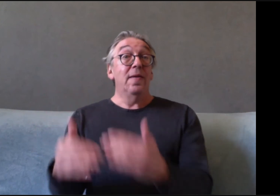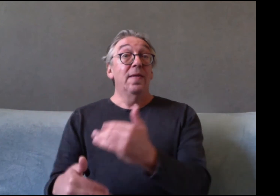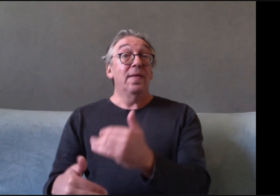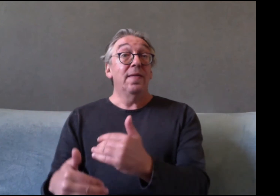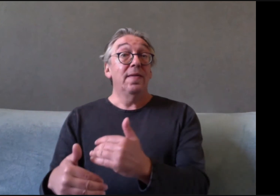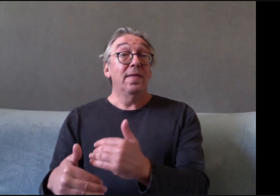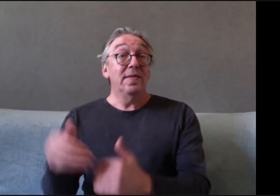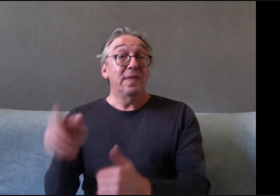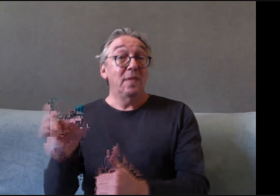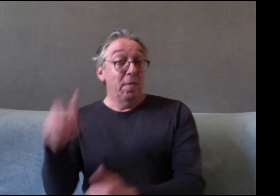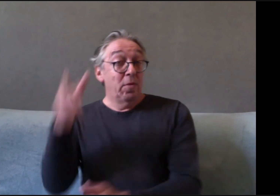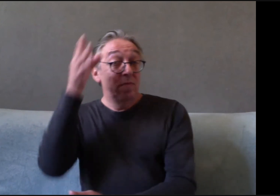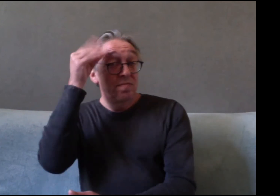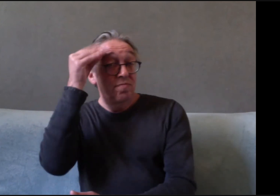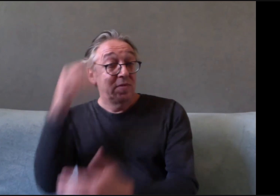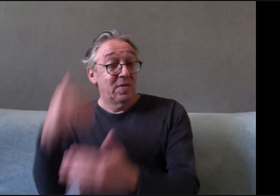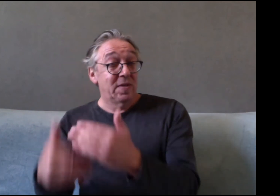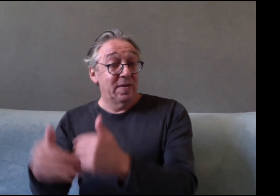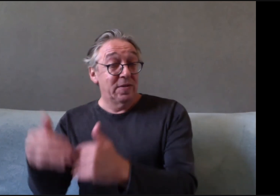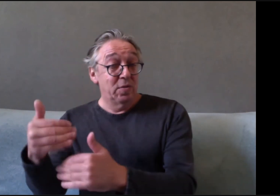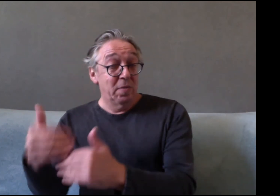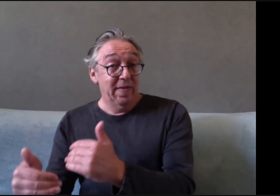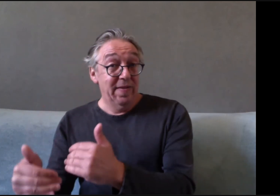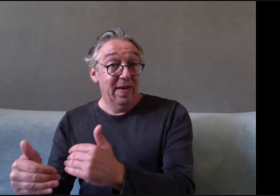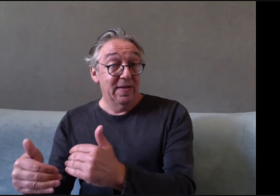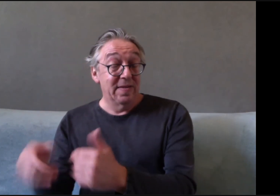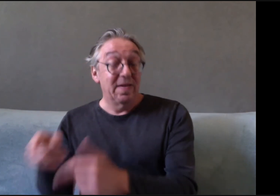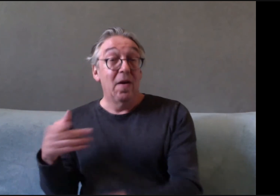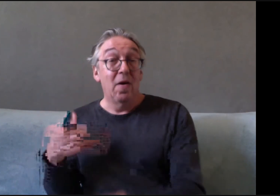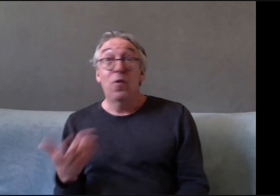and the difficulties with using communication devices,